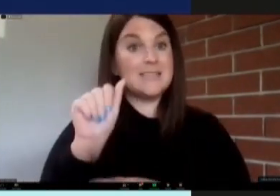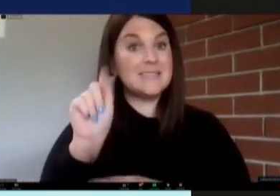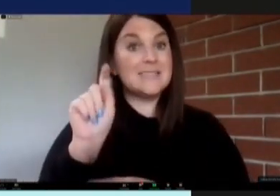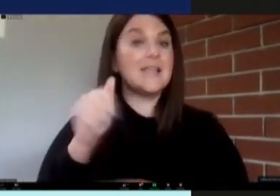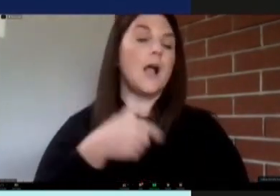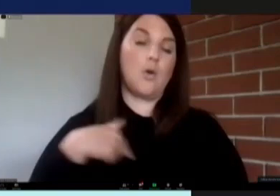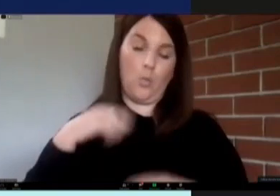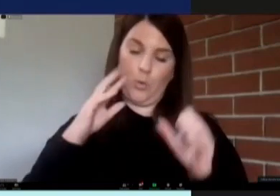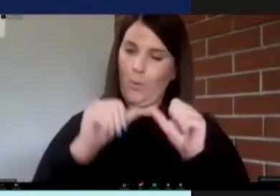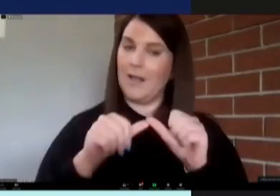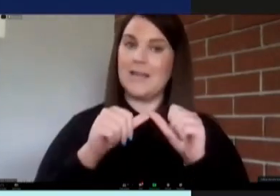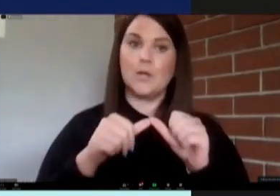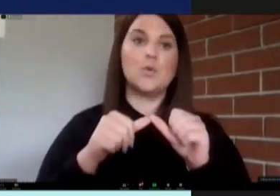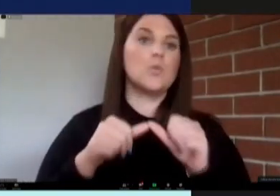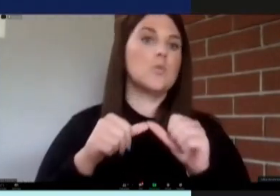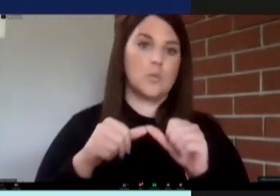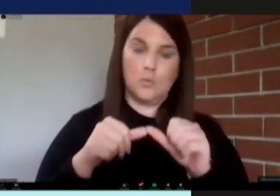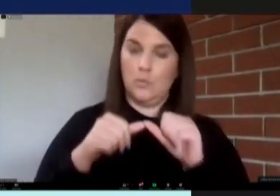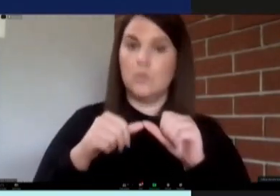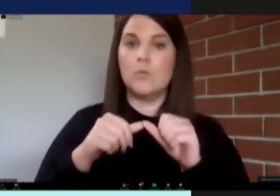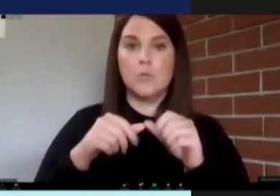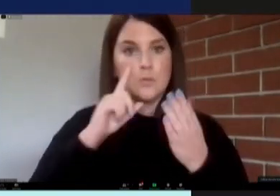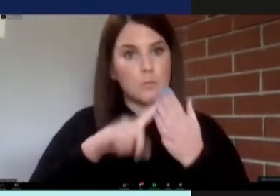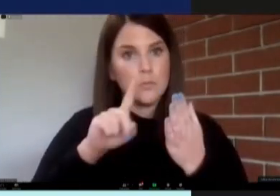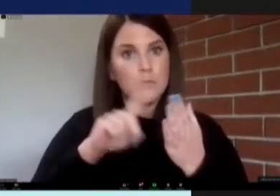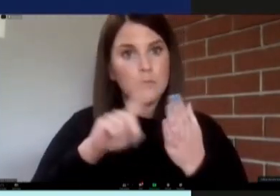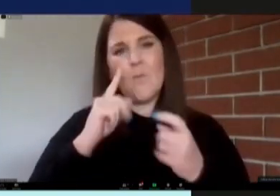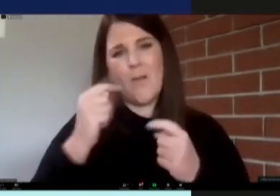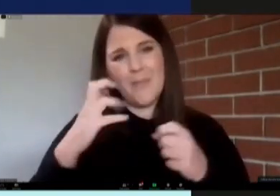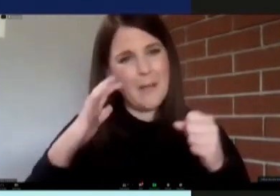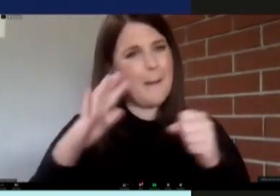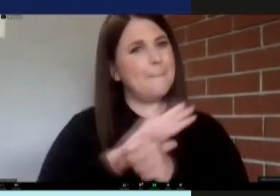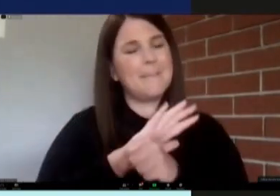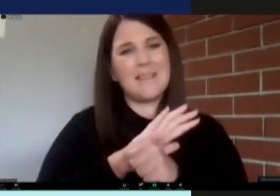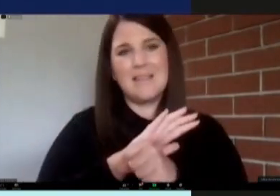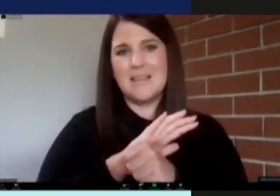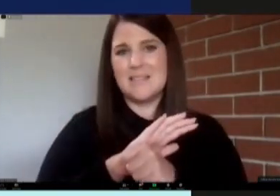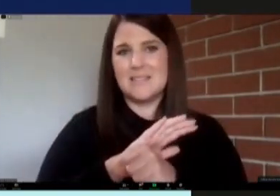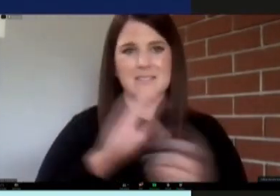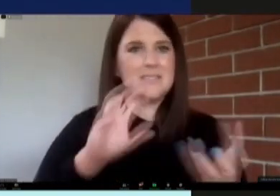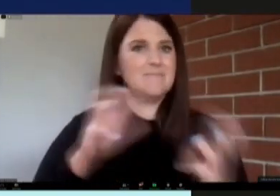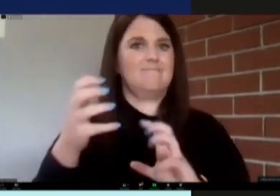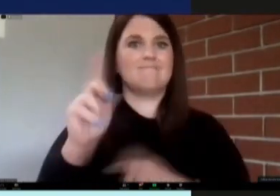as part of our charge for the complete disaggregated and intersectional data that are necessary